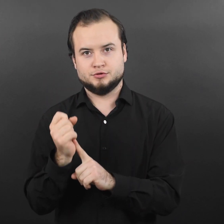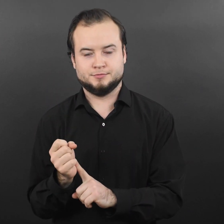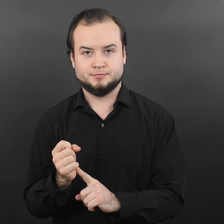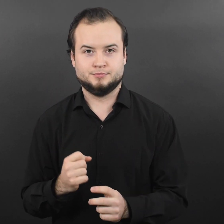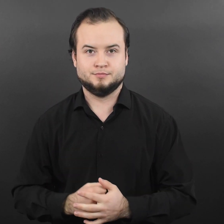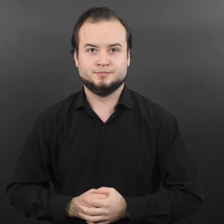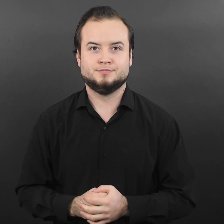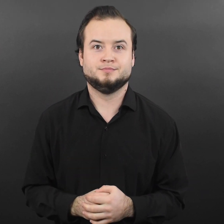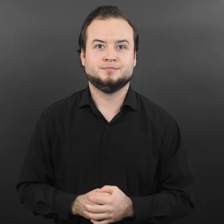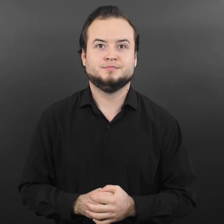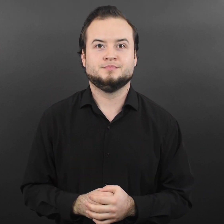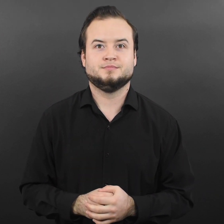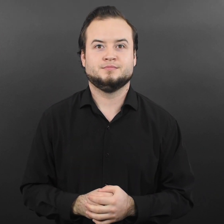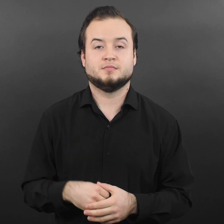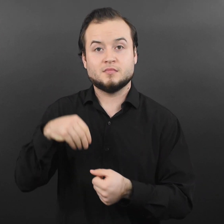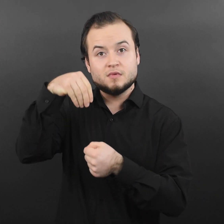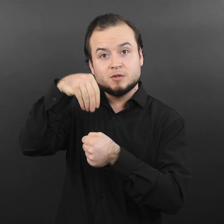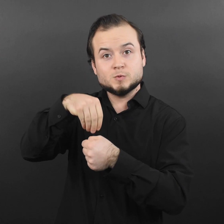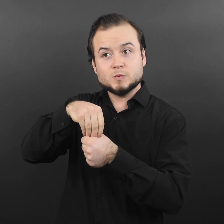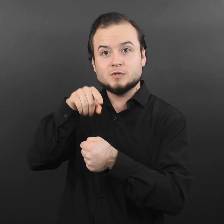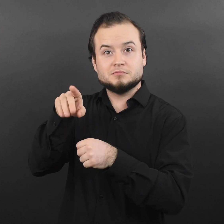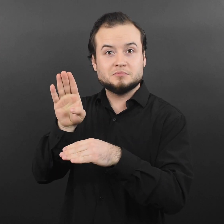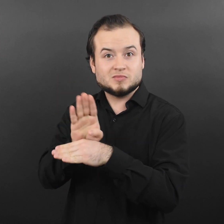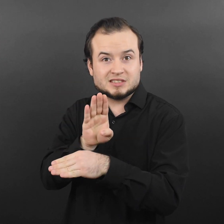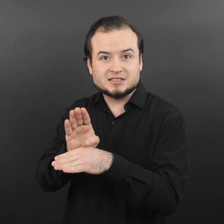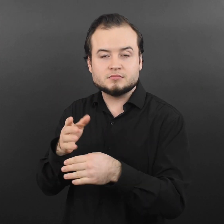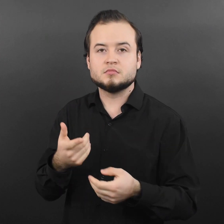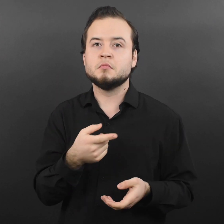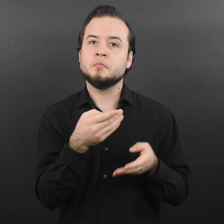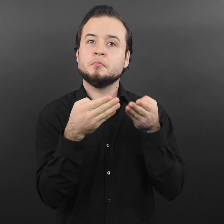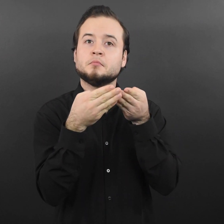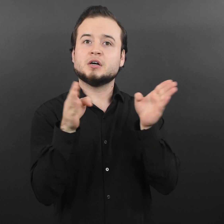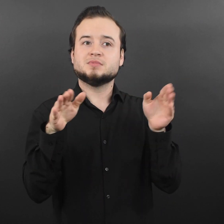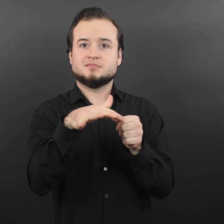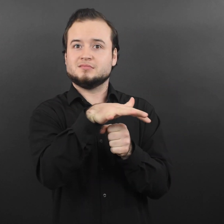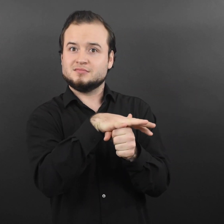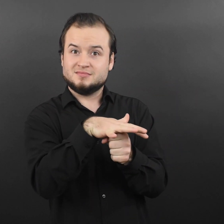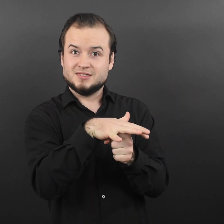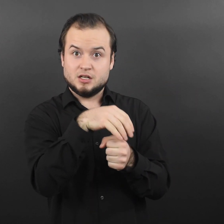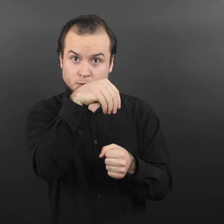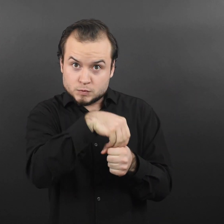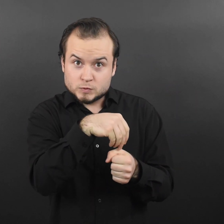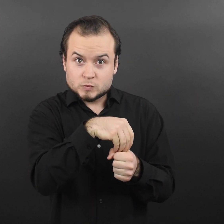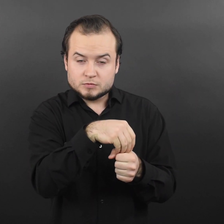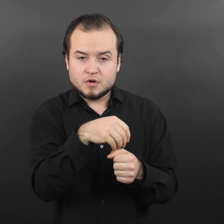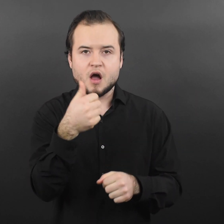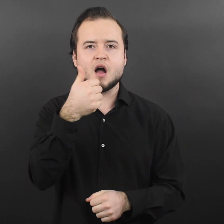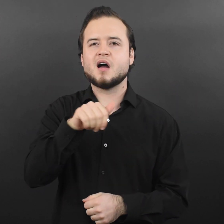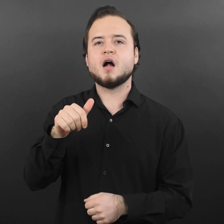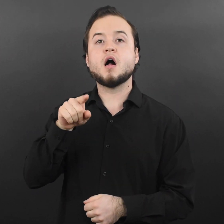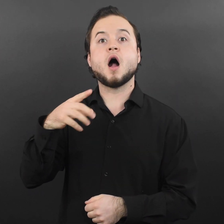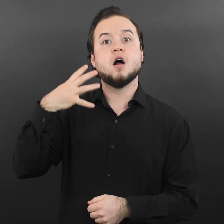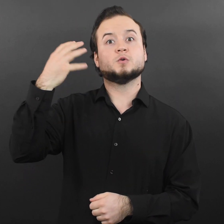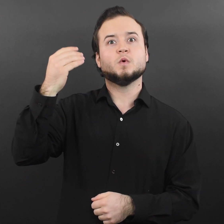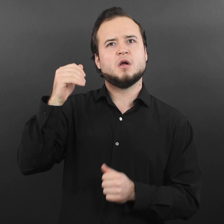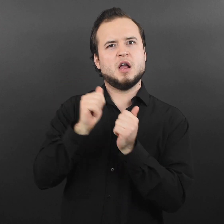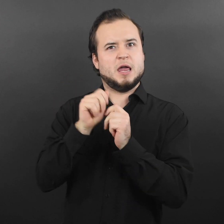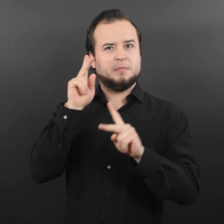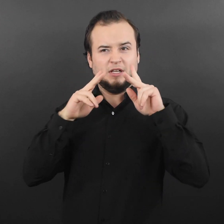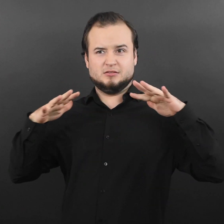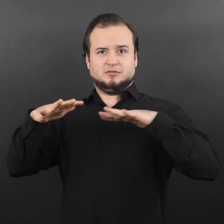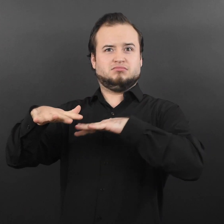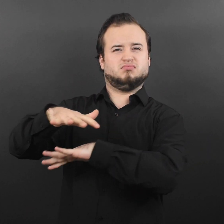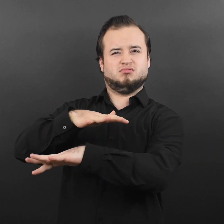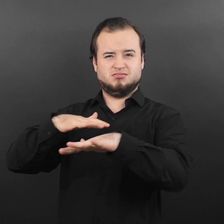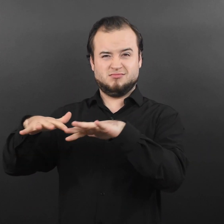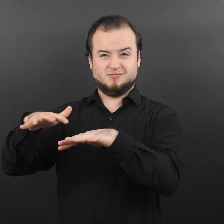• Indoor businesses and public settings and crowded outdoor settings in areas with substantial